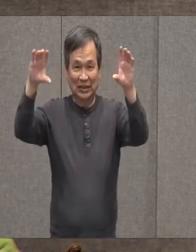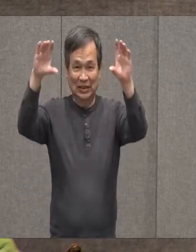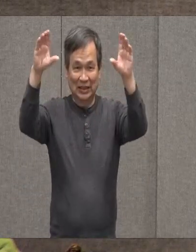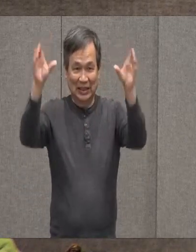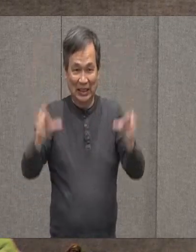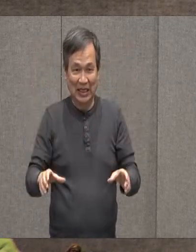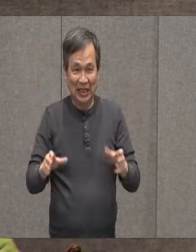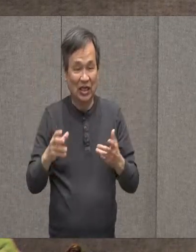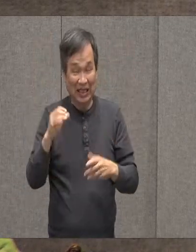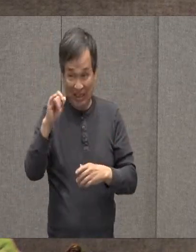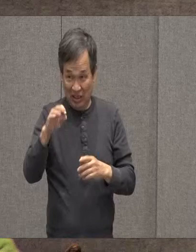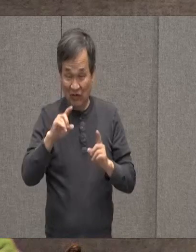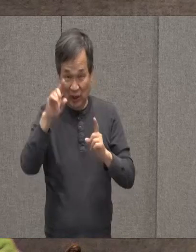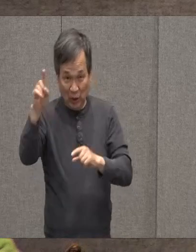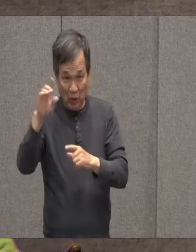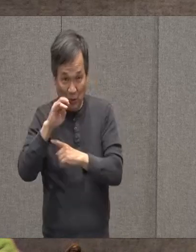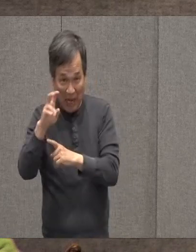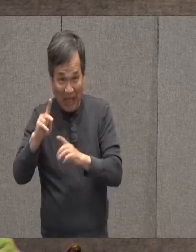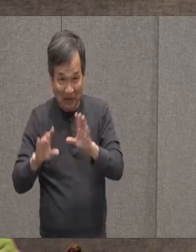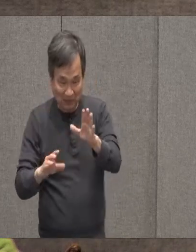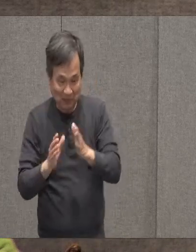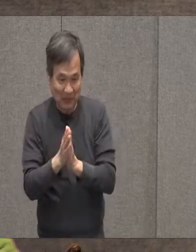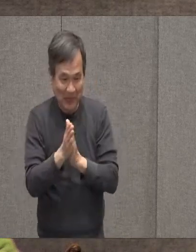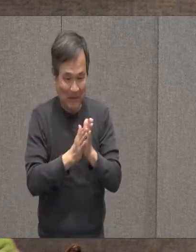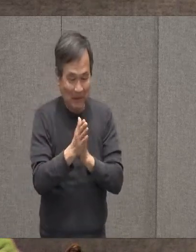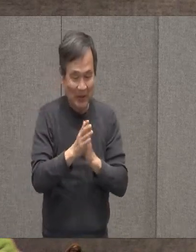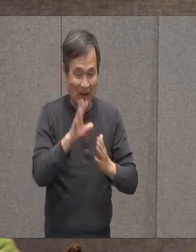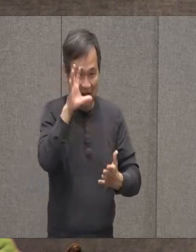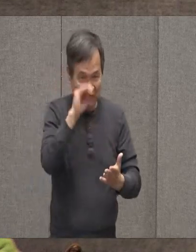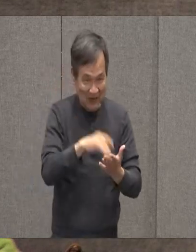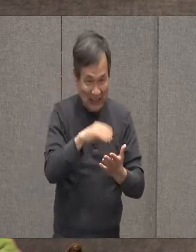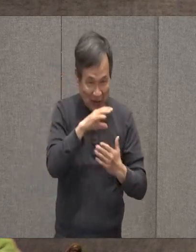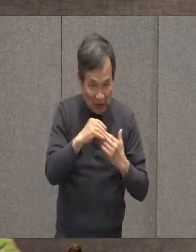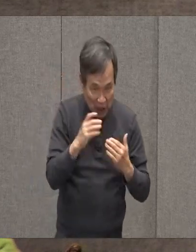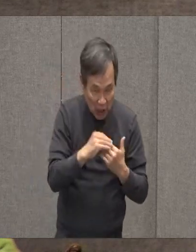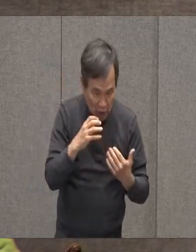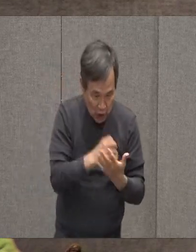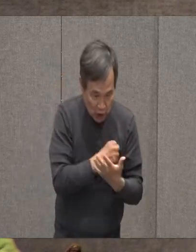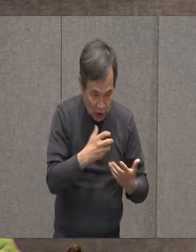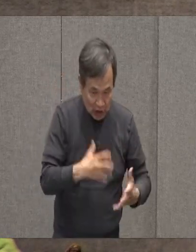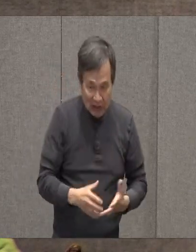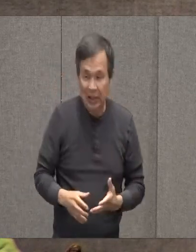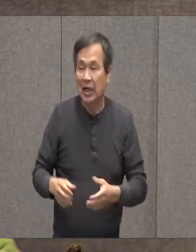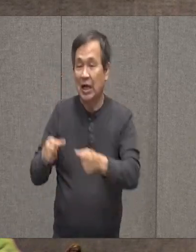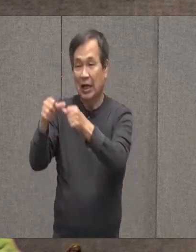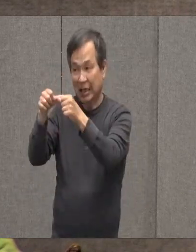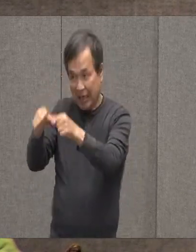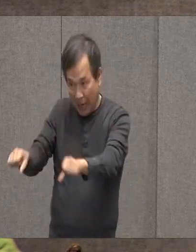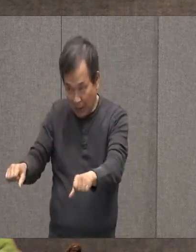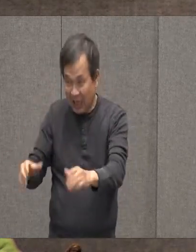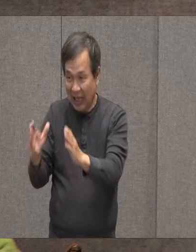So we could use our $50,000 we earned, as a down payment and then ask the bank